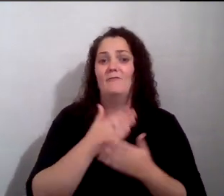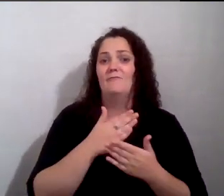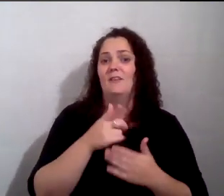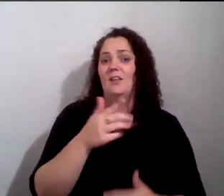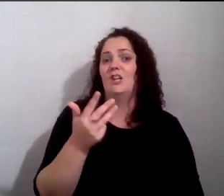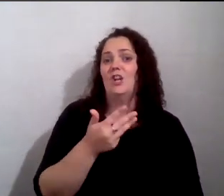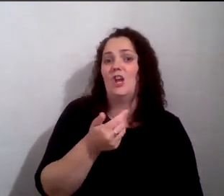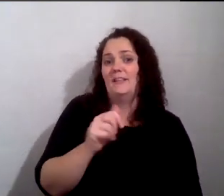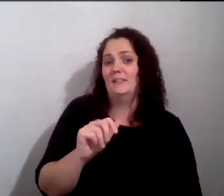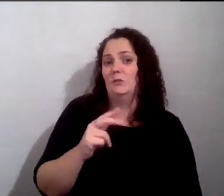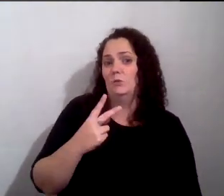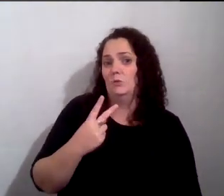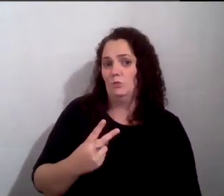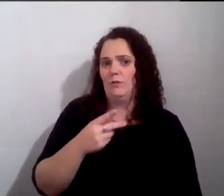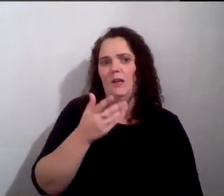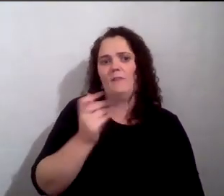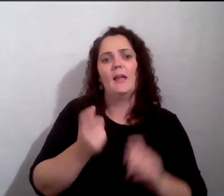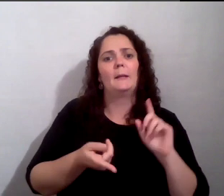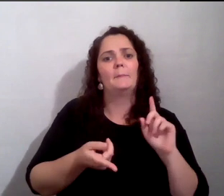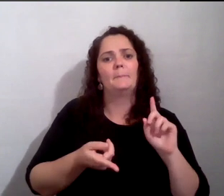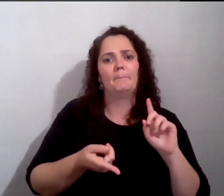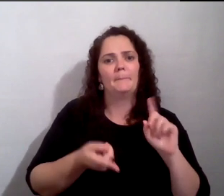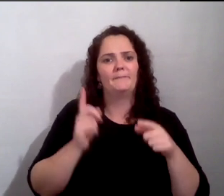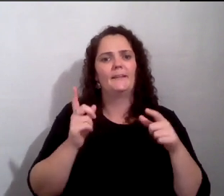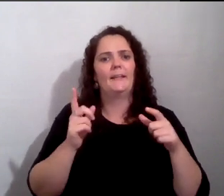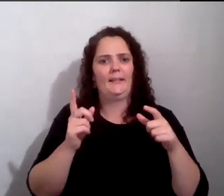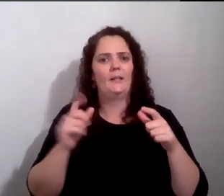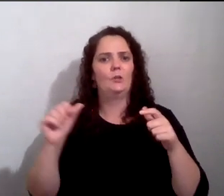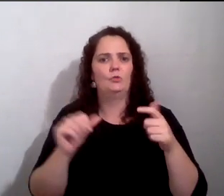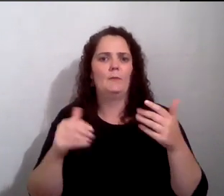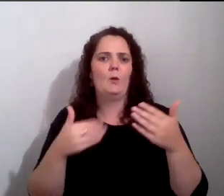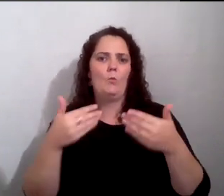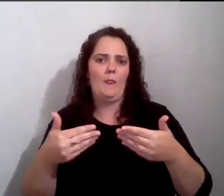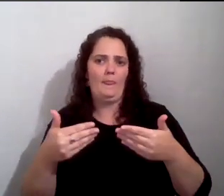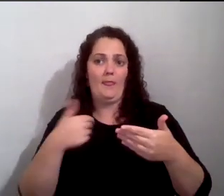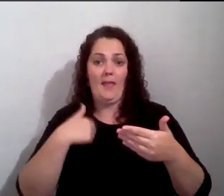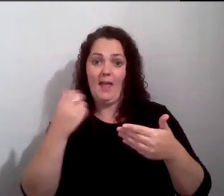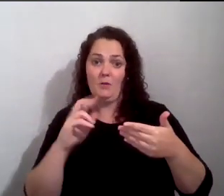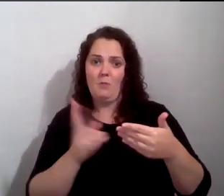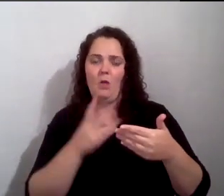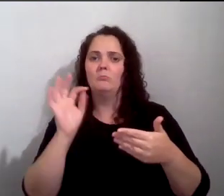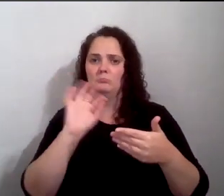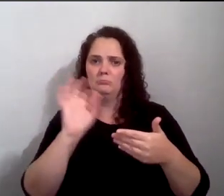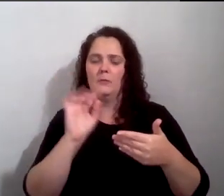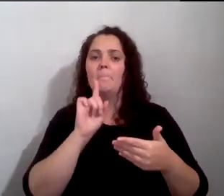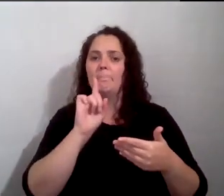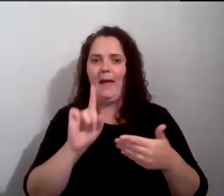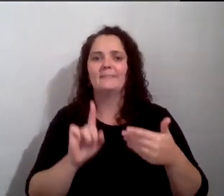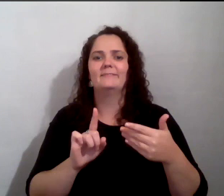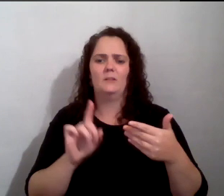But these two major works demonstrate Fairweather's knowledge of an appreciation for the great treasures